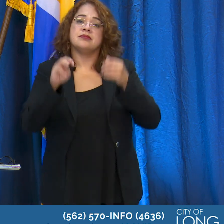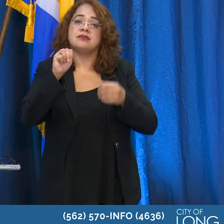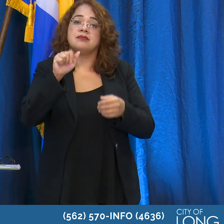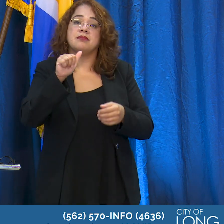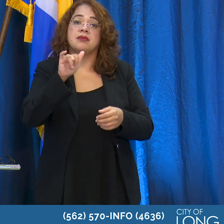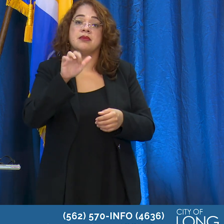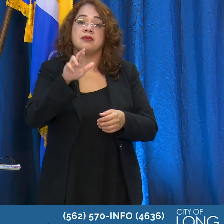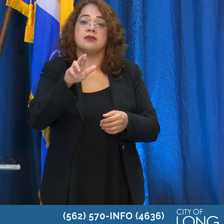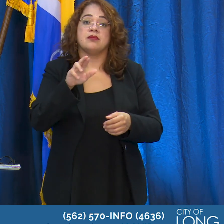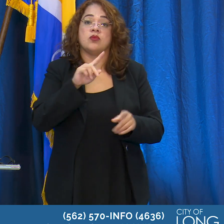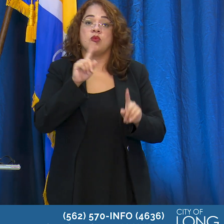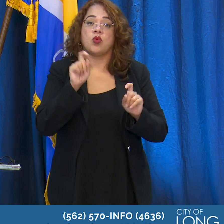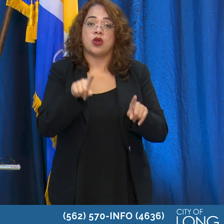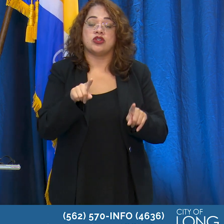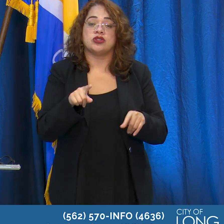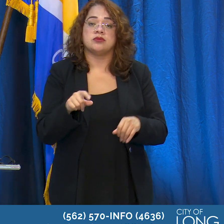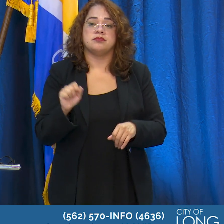Yes.